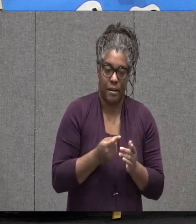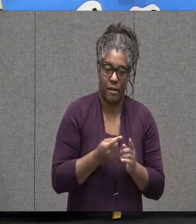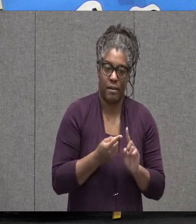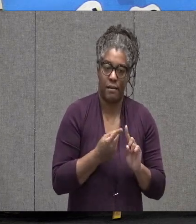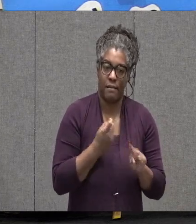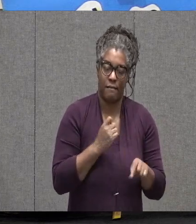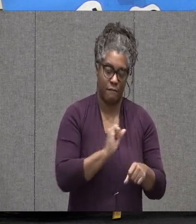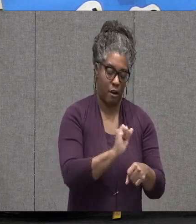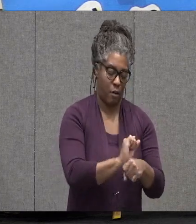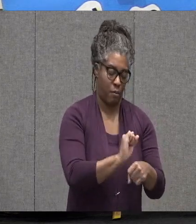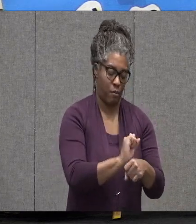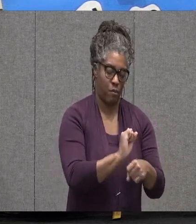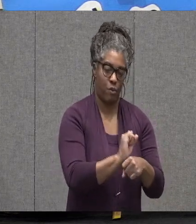I'll write it while you write it.